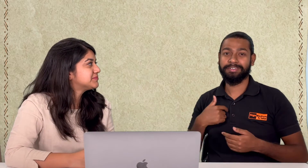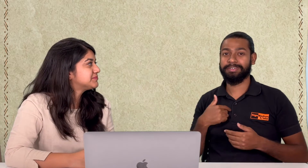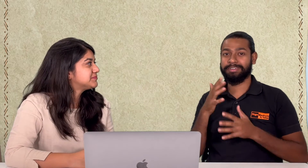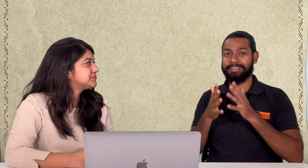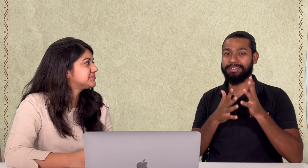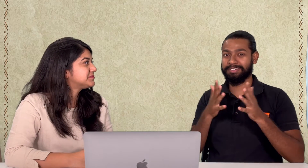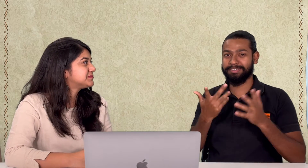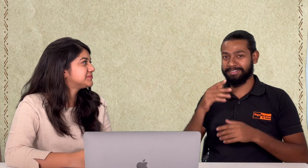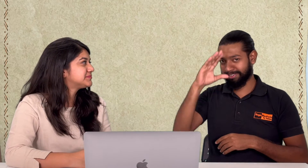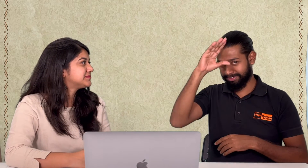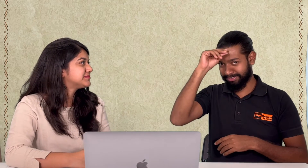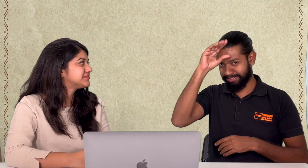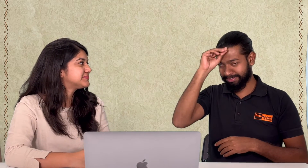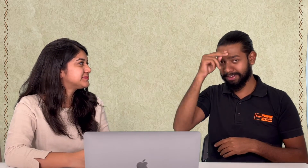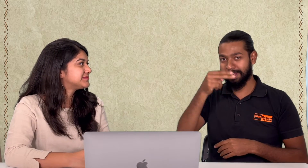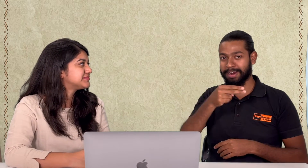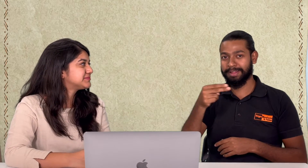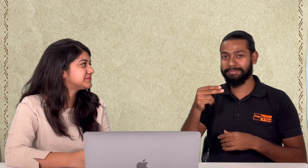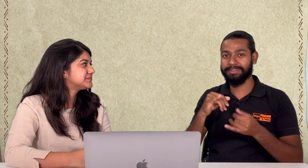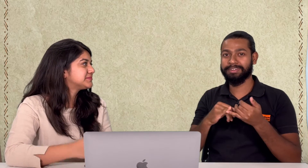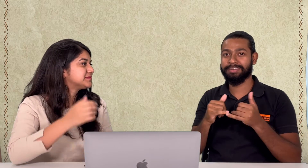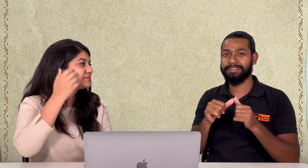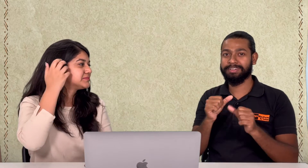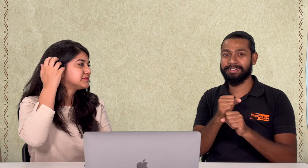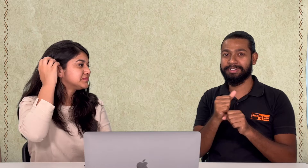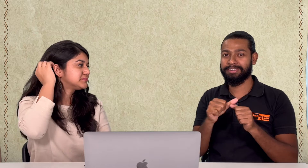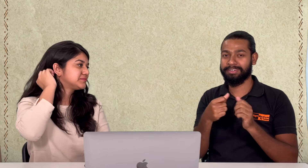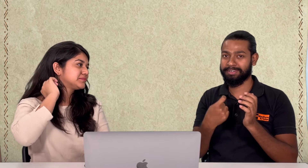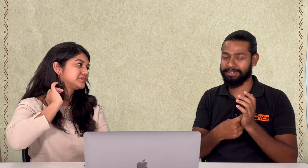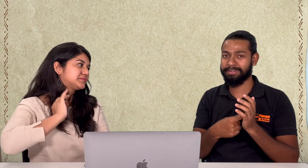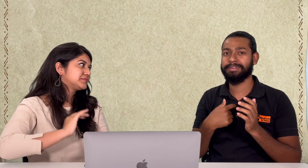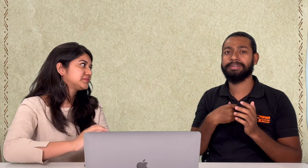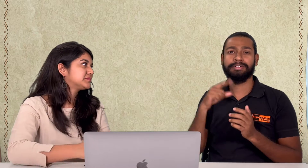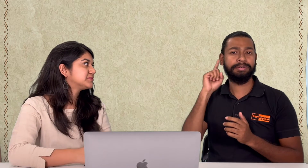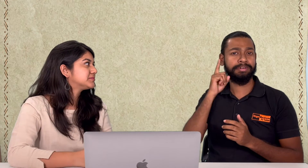My sign name is *sign name* and name is Sagar.